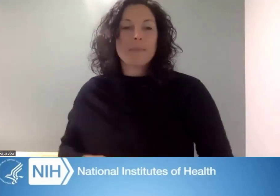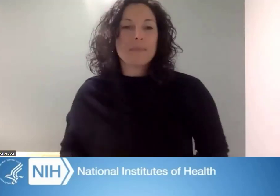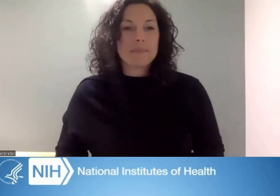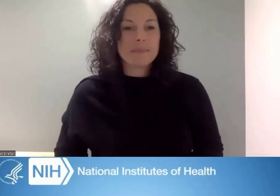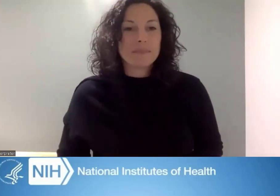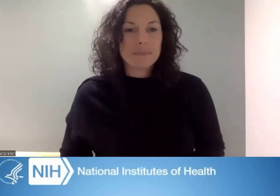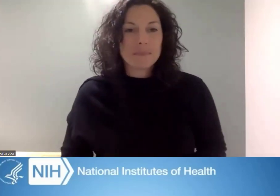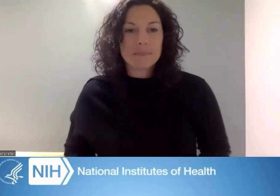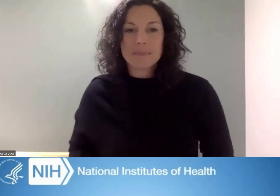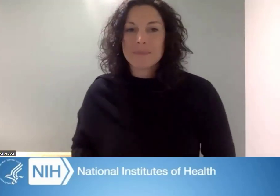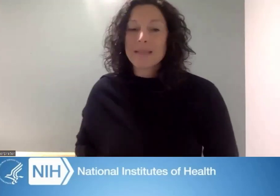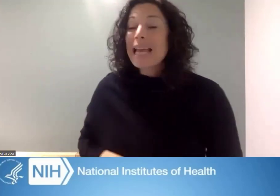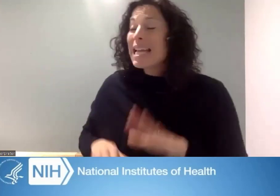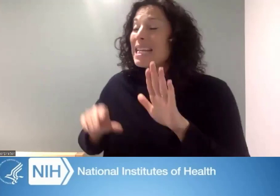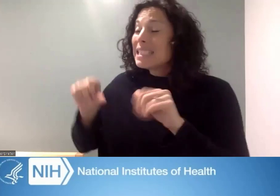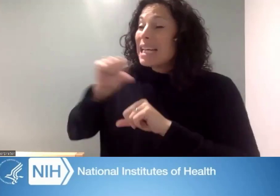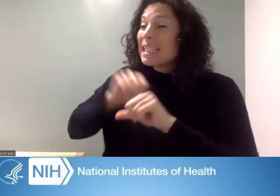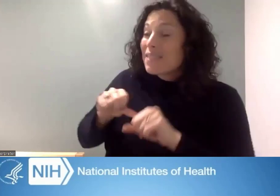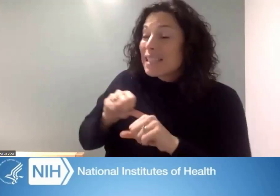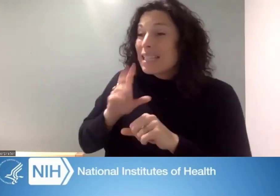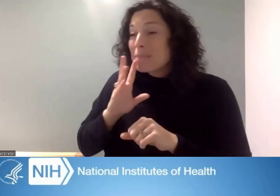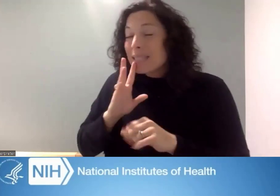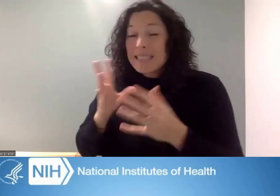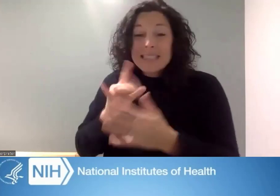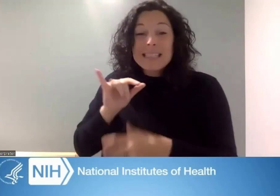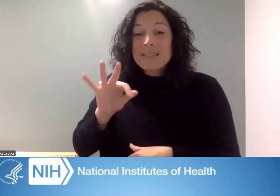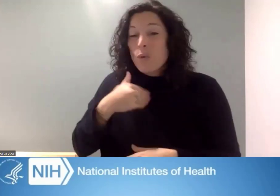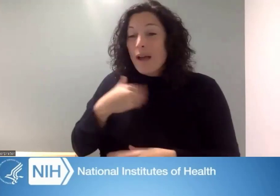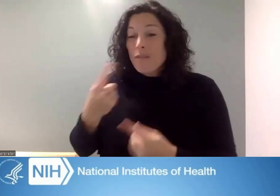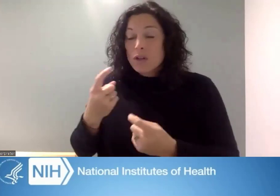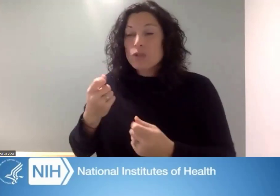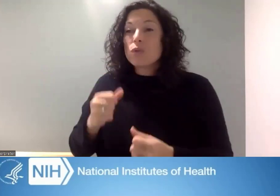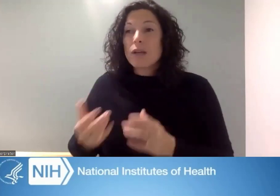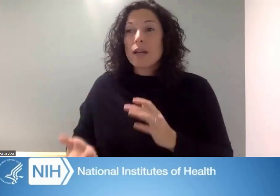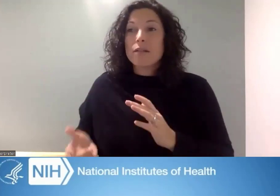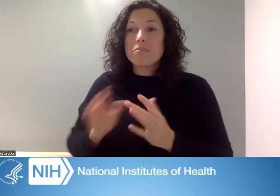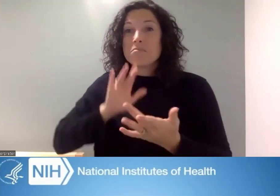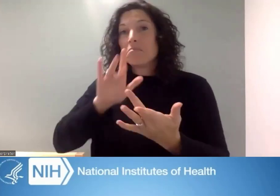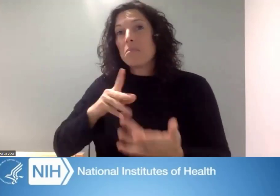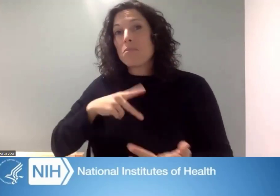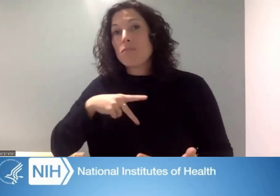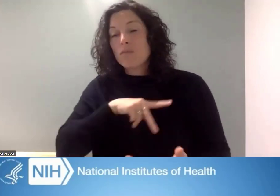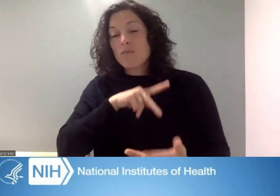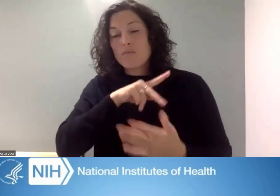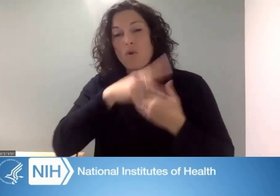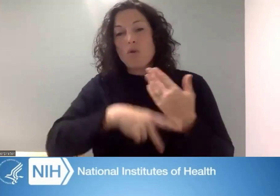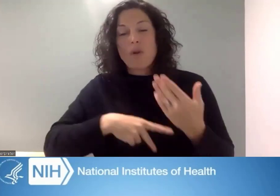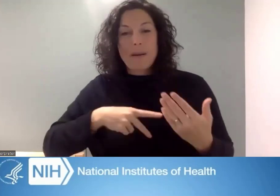Glen McGugan: Yeah, and scientifically speaking, if you have a question, you can reach out to the program staff, and we'll help you walk through that,